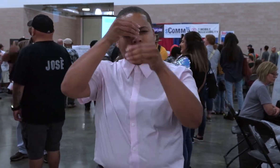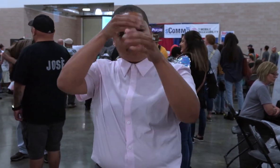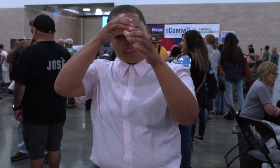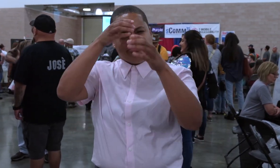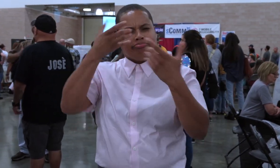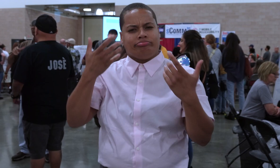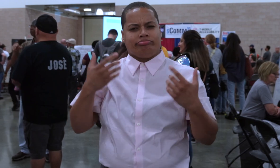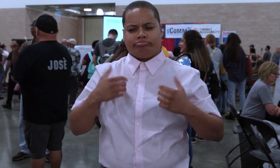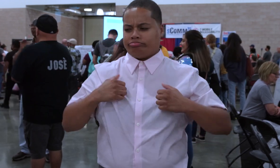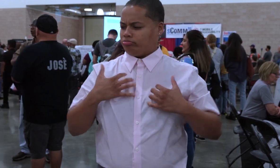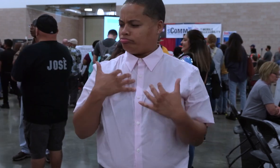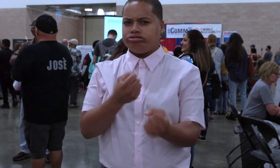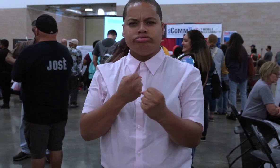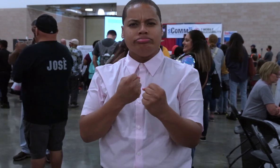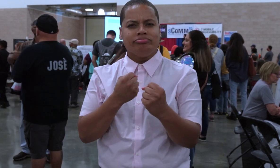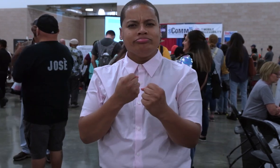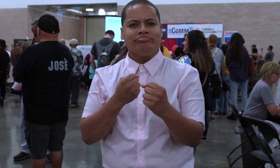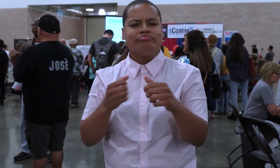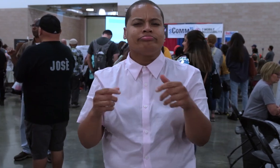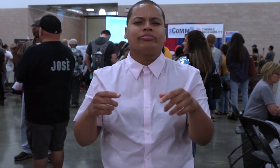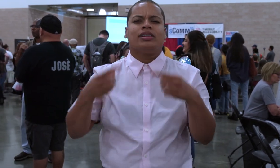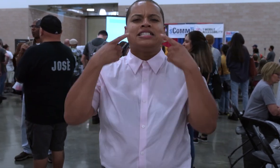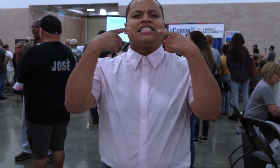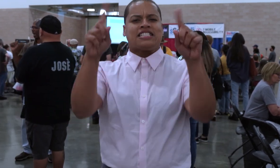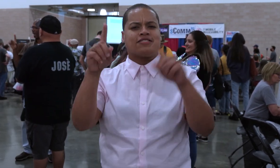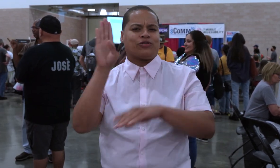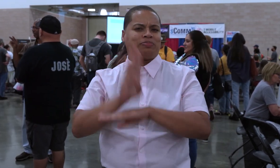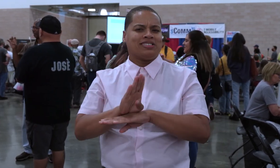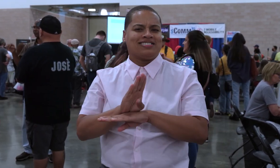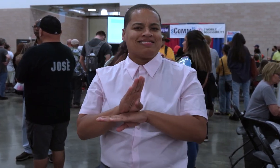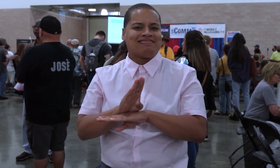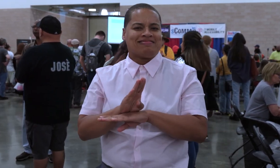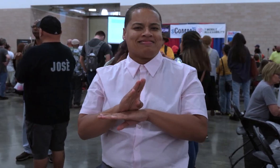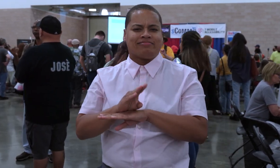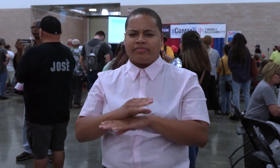knowledge, and confidence to succeed in business.